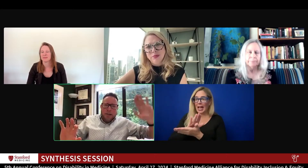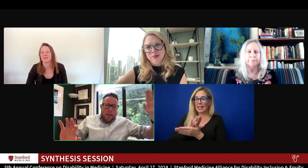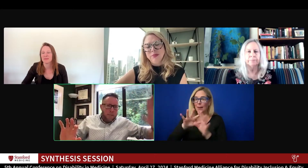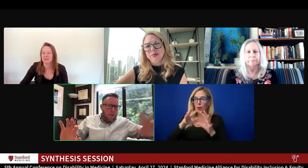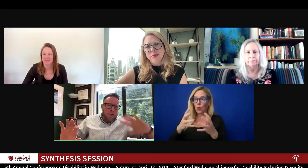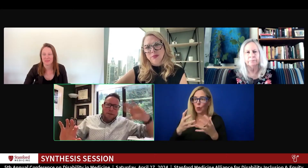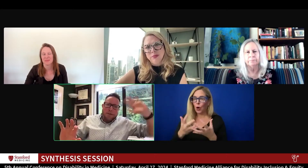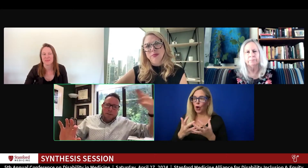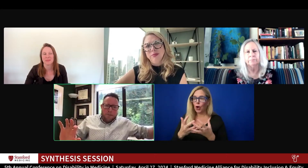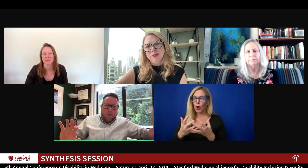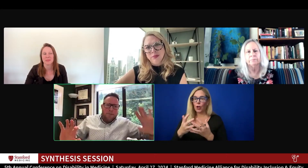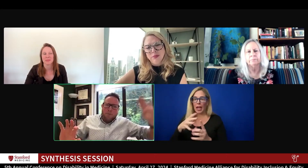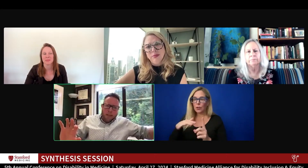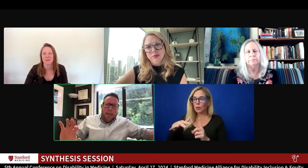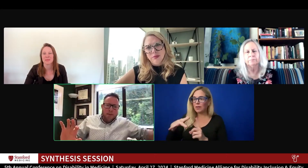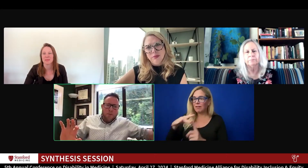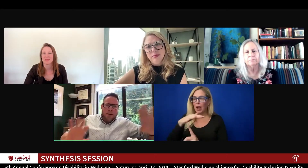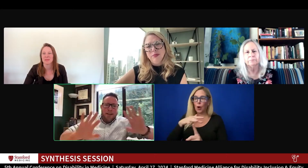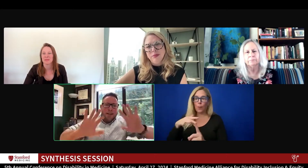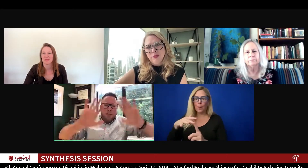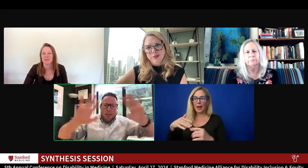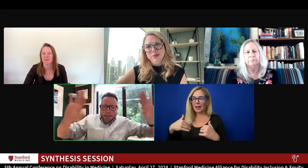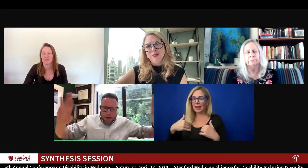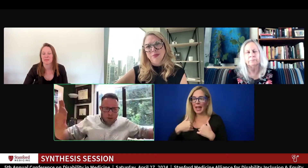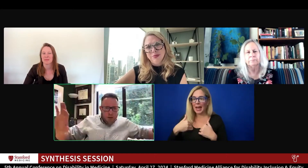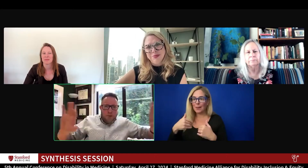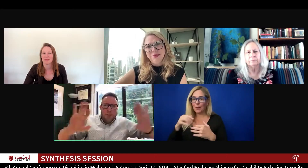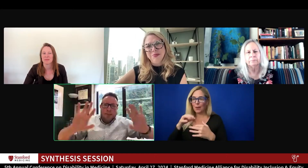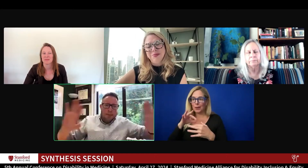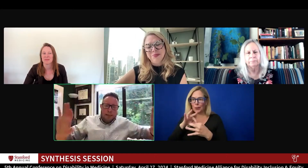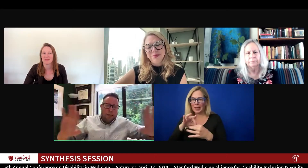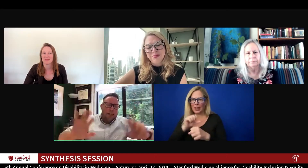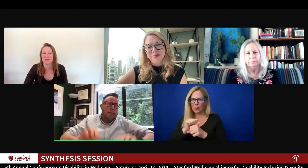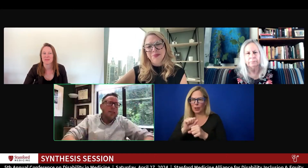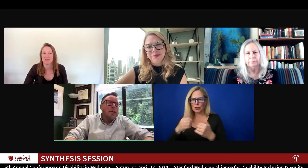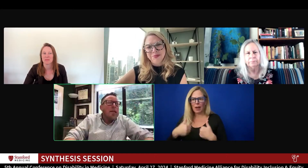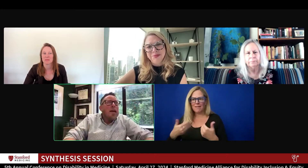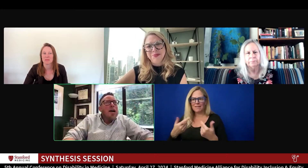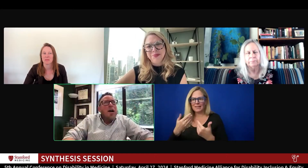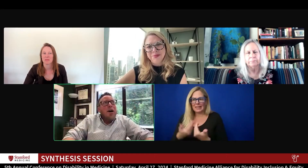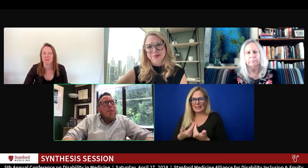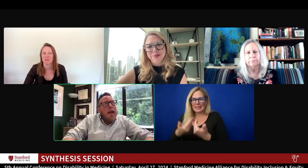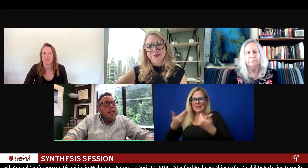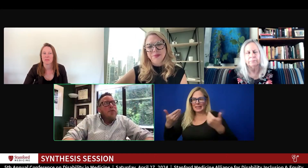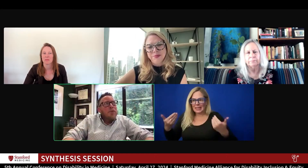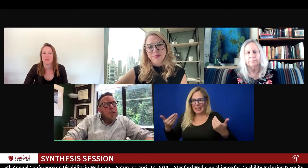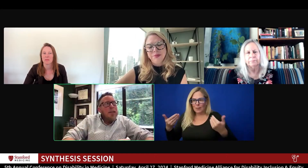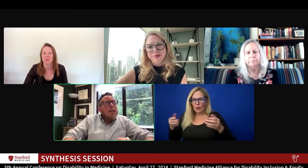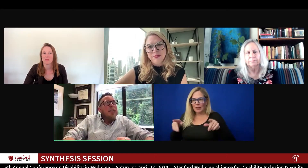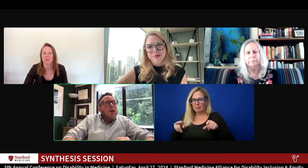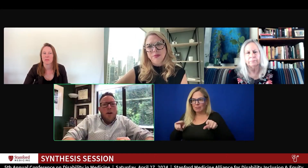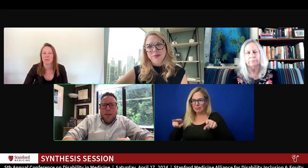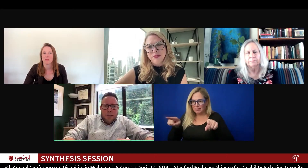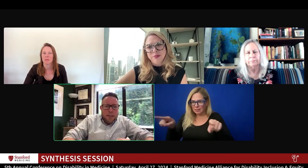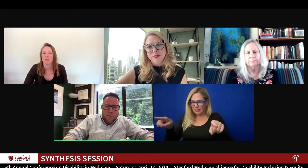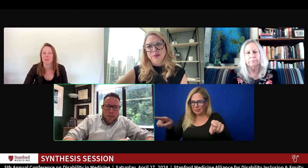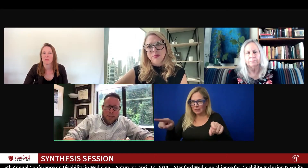and animal and related work and so it's just two distinct things. And it really honestly wasn't